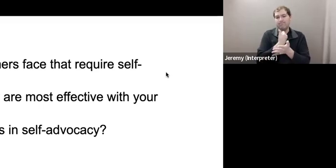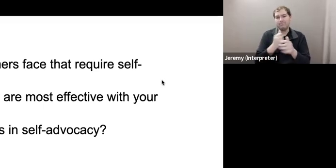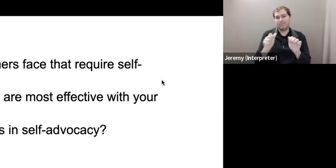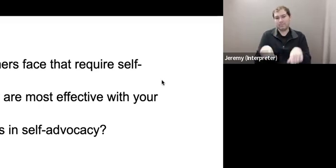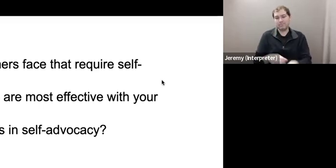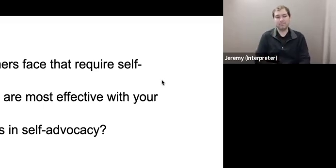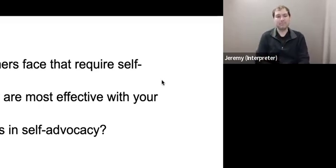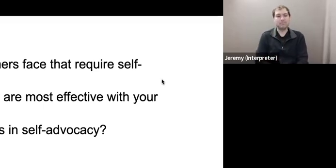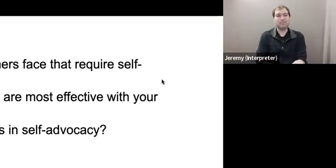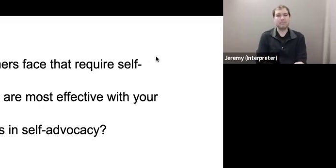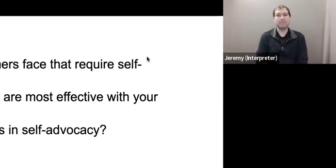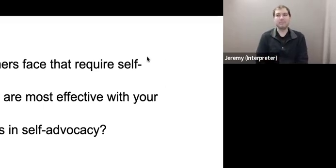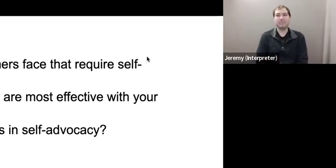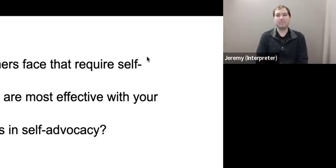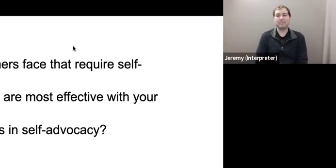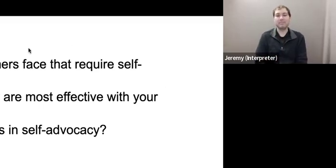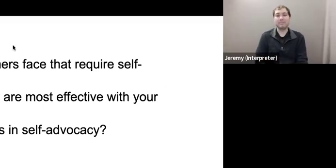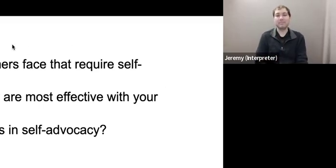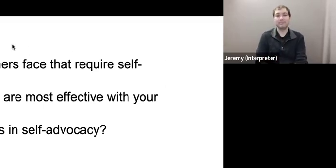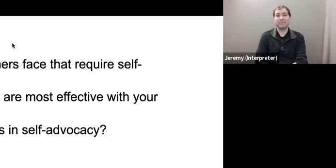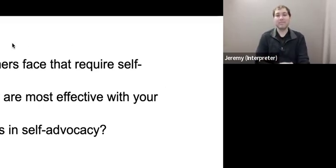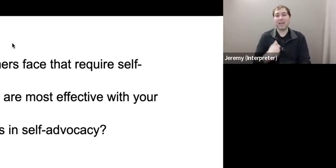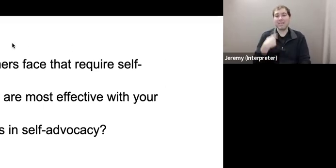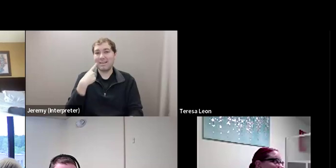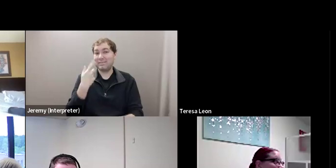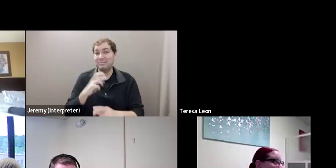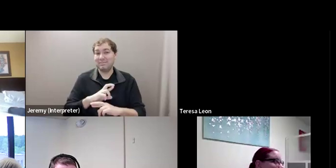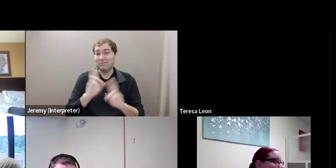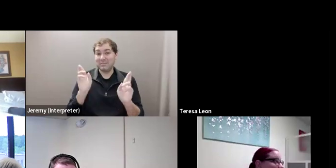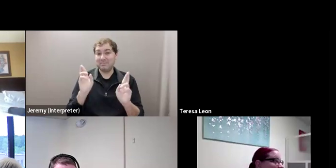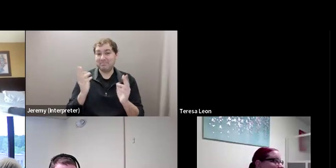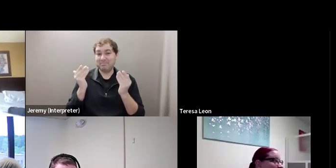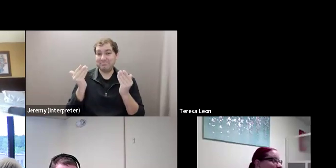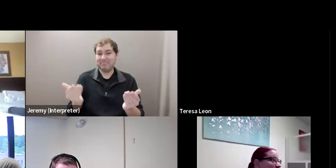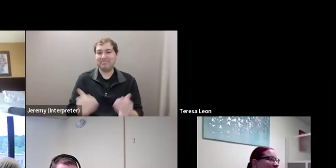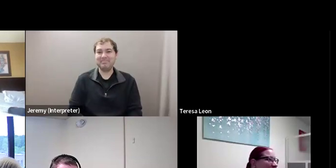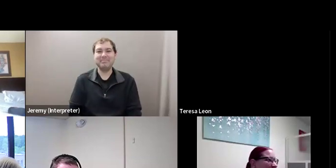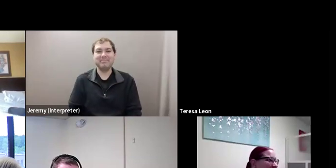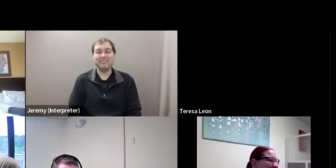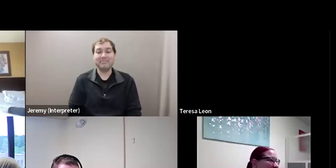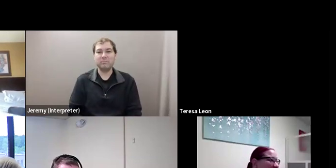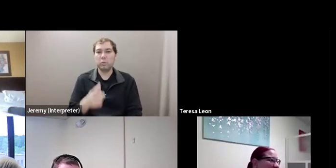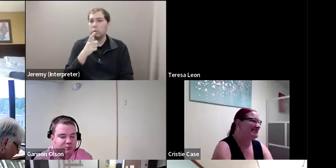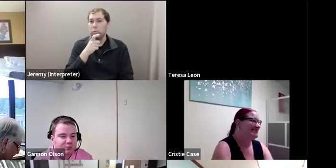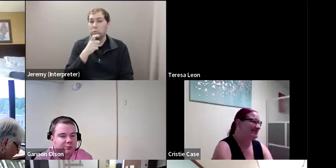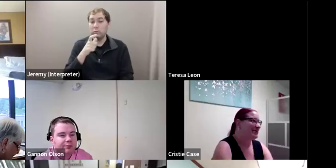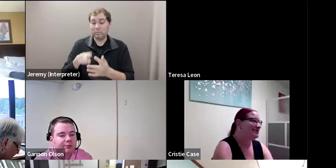Rebecca - APRIL: So I think that we're ready to go. Rebecca - APRIL: Who would like to get us started today